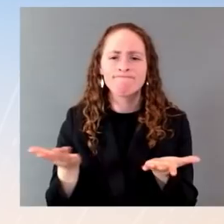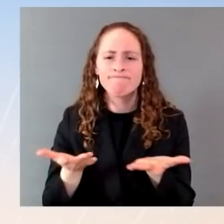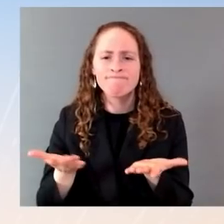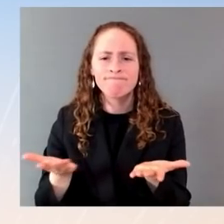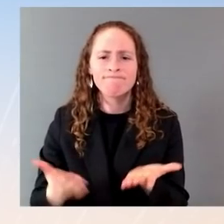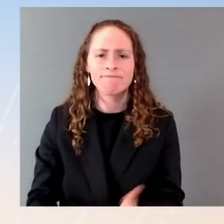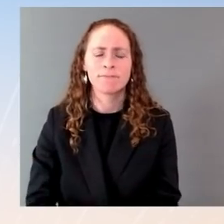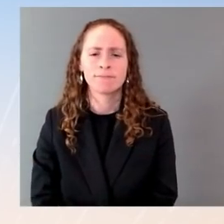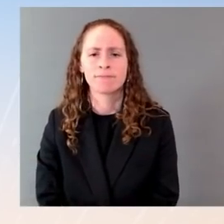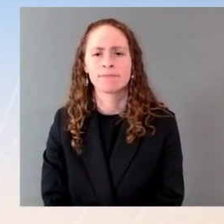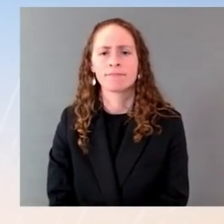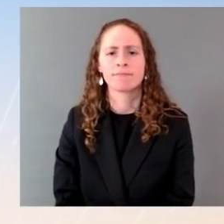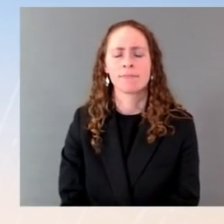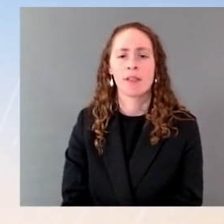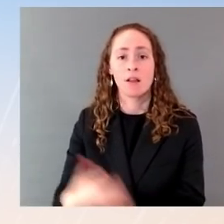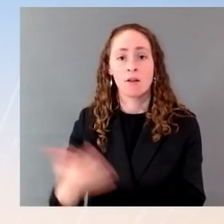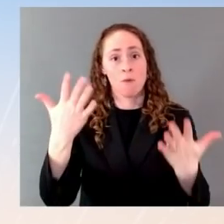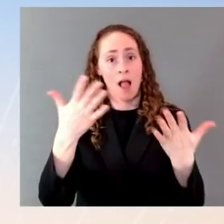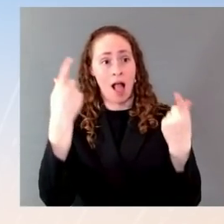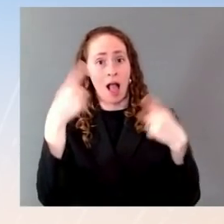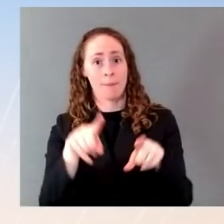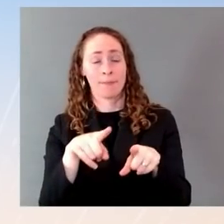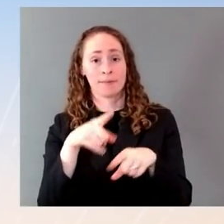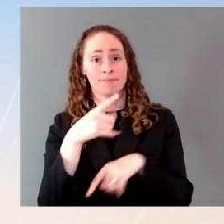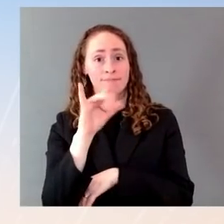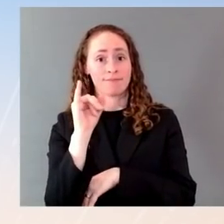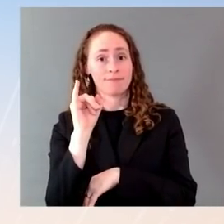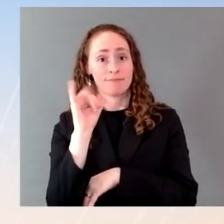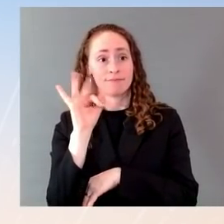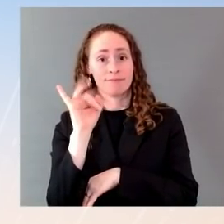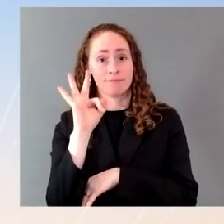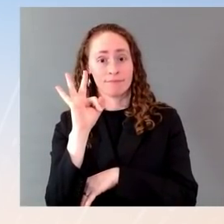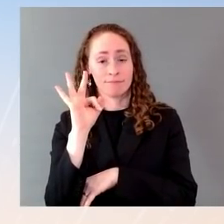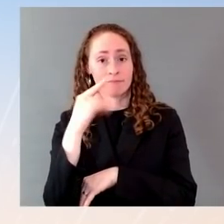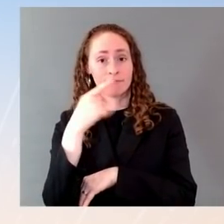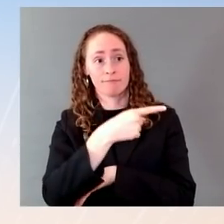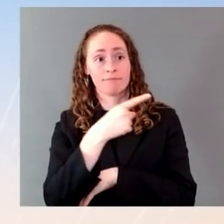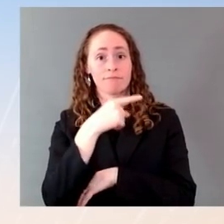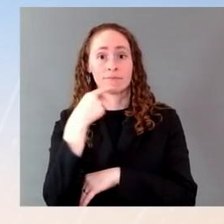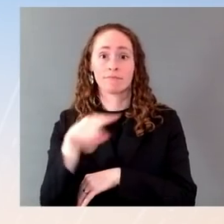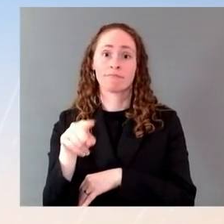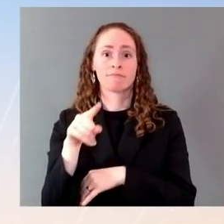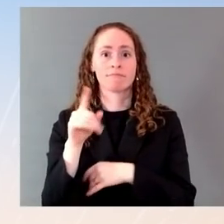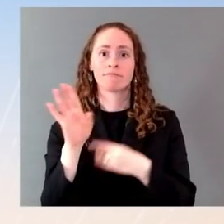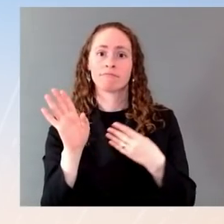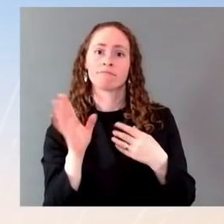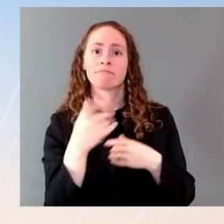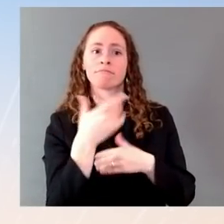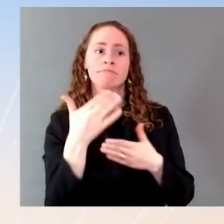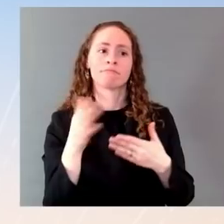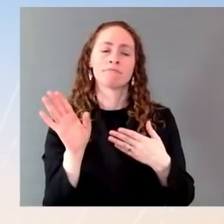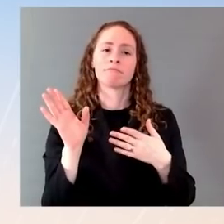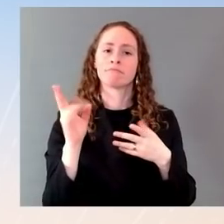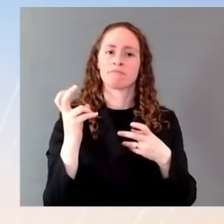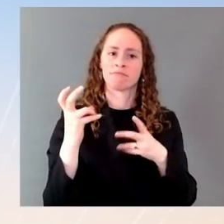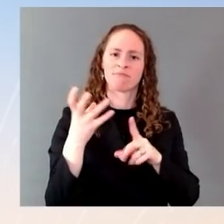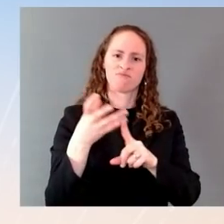further aggressive acts against Ukraine." Obviously, invading Ukraine would be an aggressive act. And part of these discussions